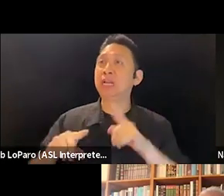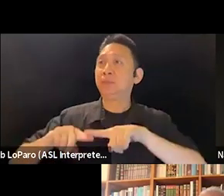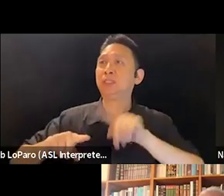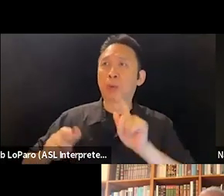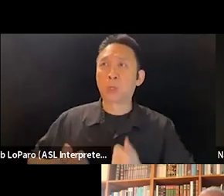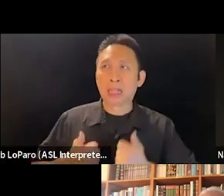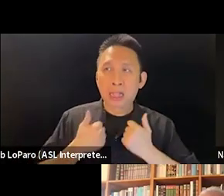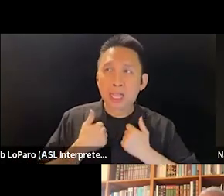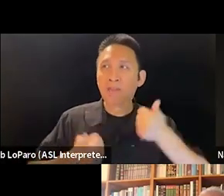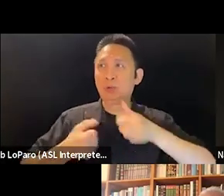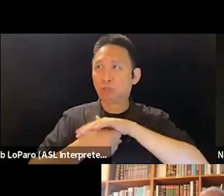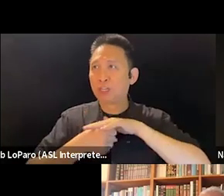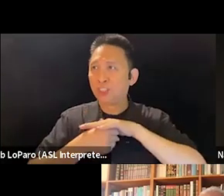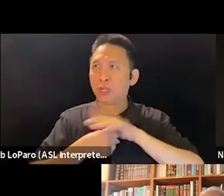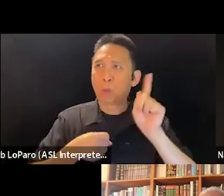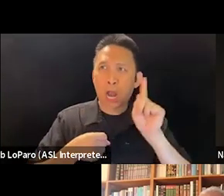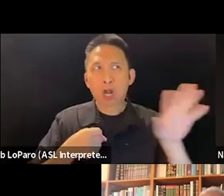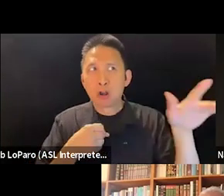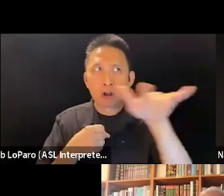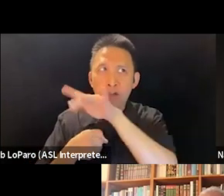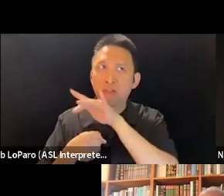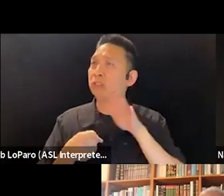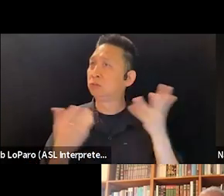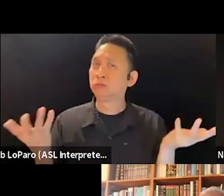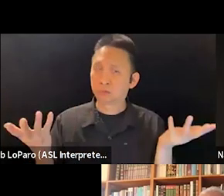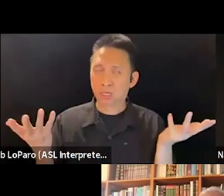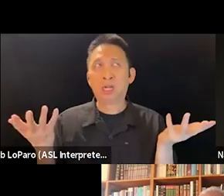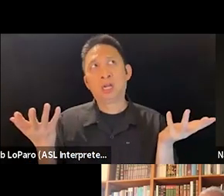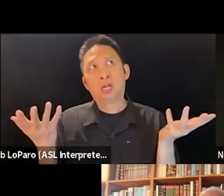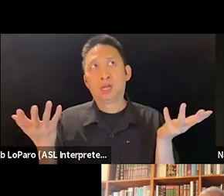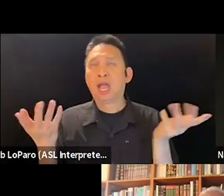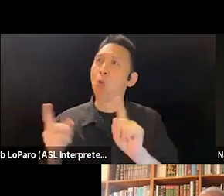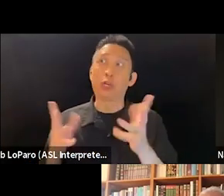and where you live and that kind of thing and where you want your film to be seen